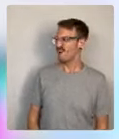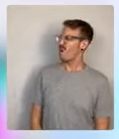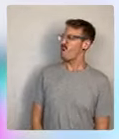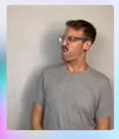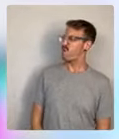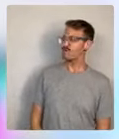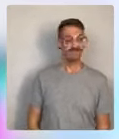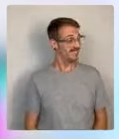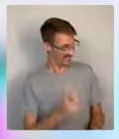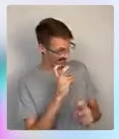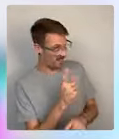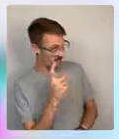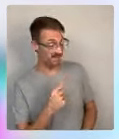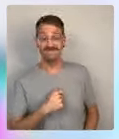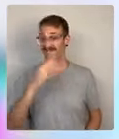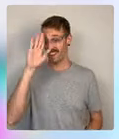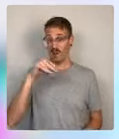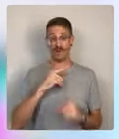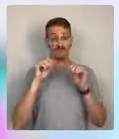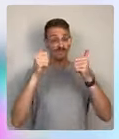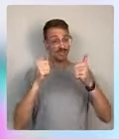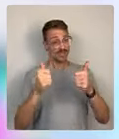It's a tough one. Yeah no, it's a great question.